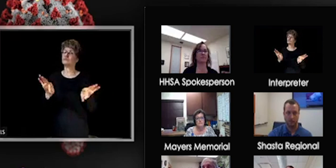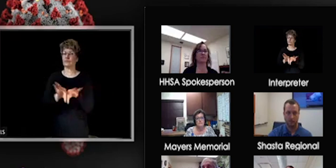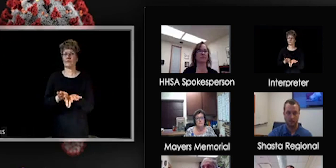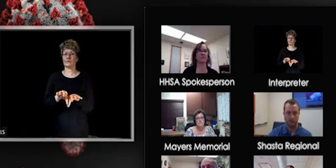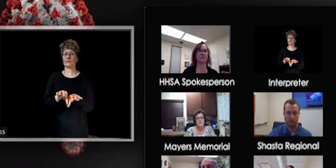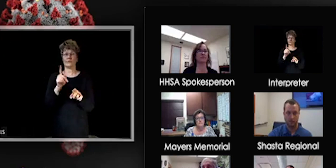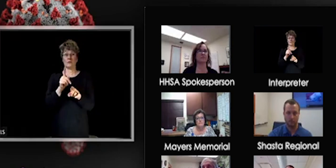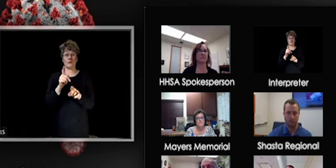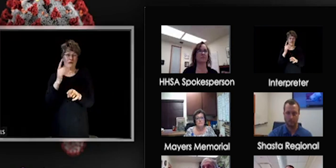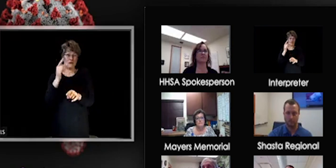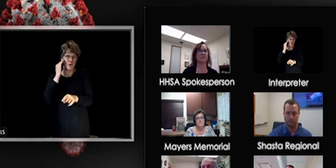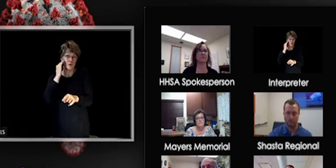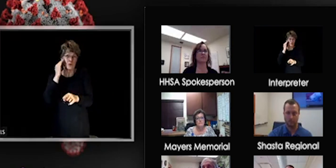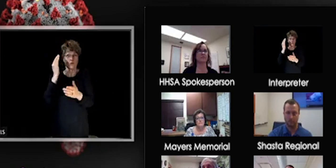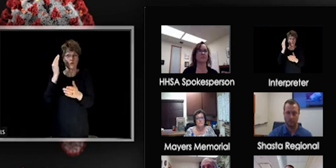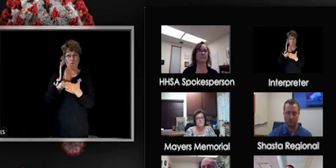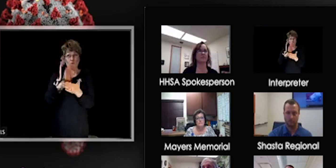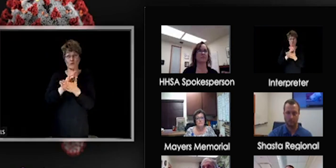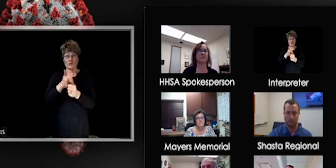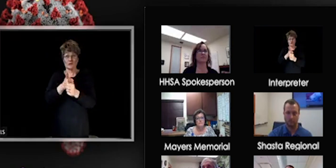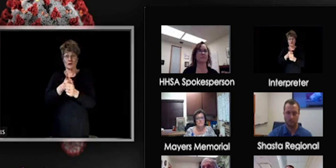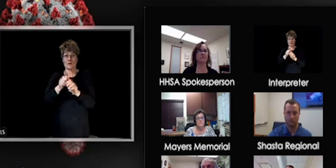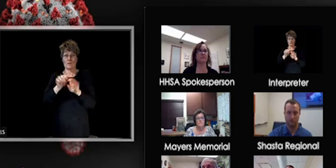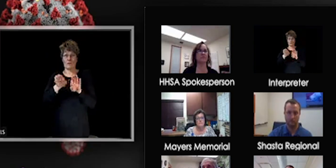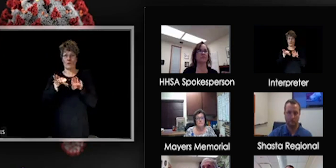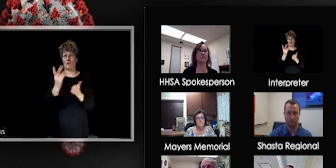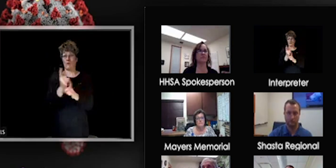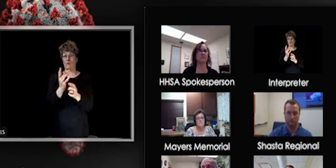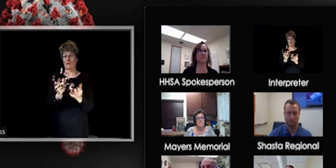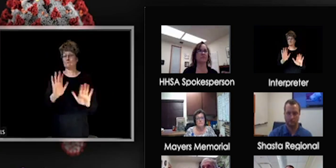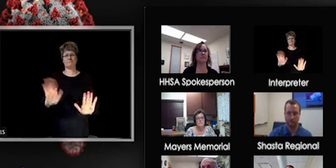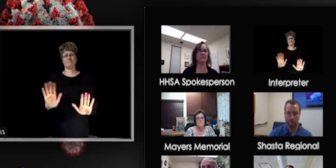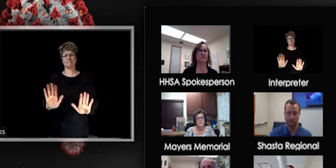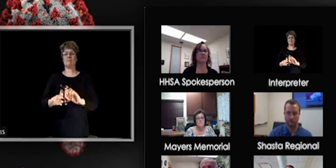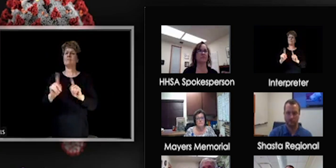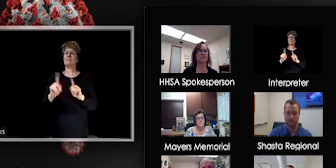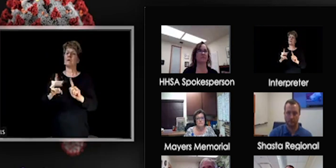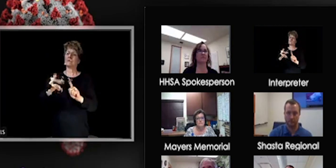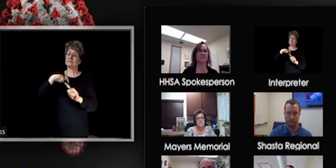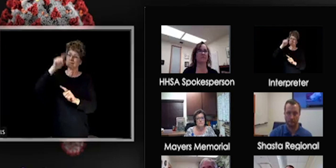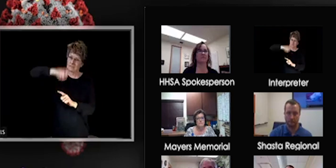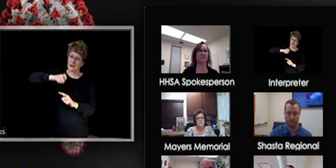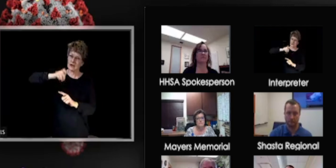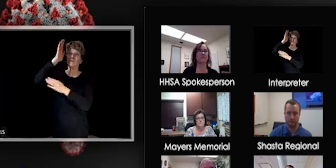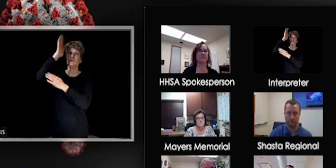but they need to do planning. We’ve also learned that the childcare guidance is going